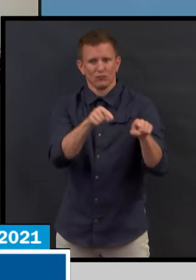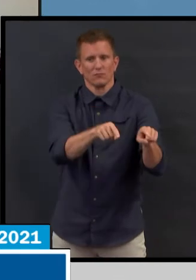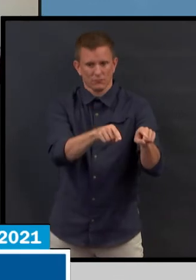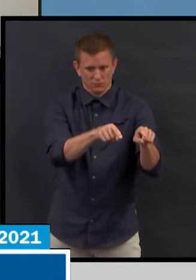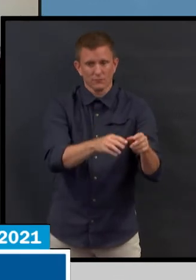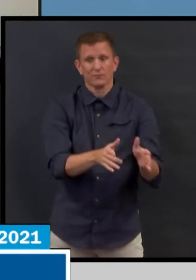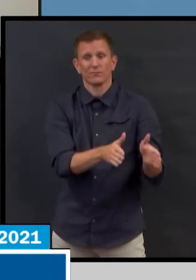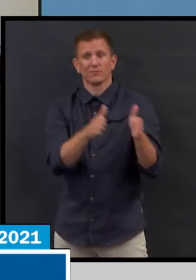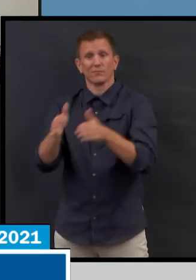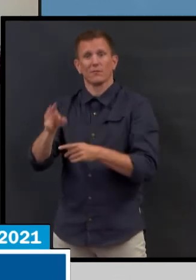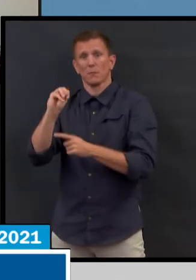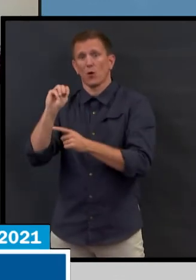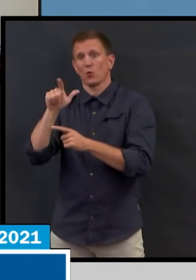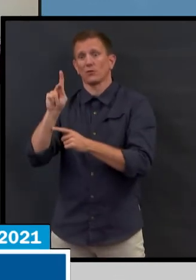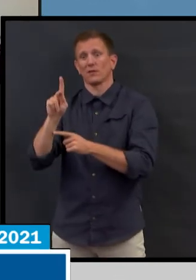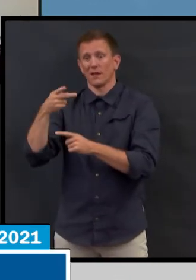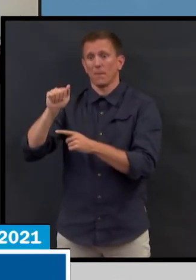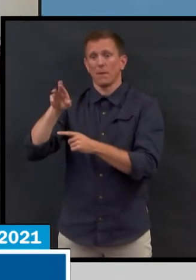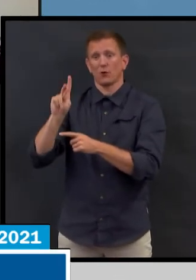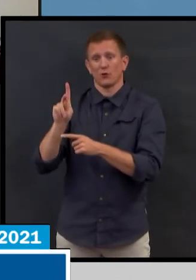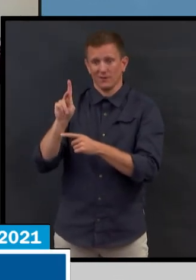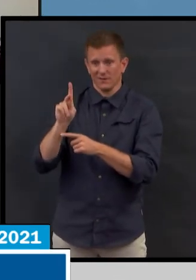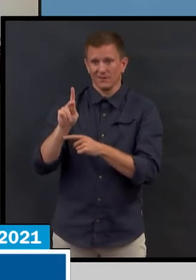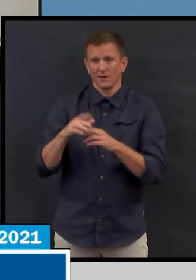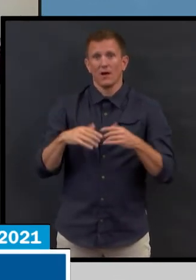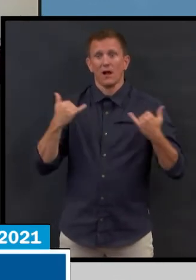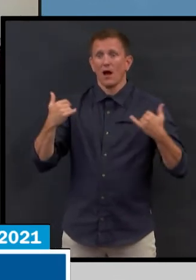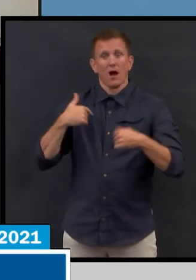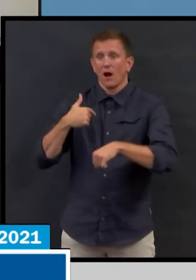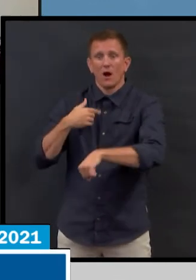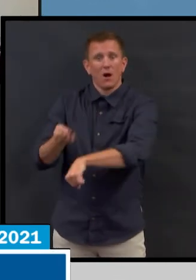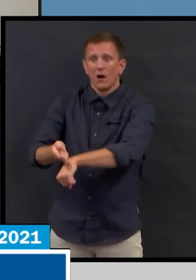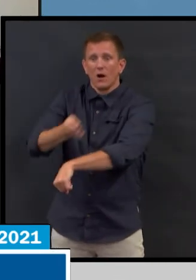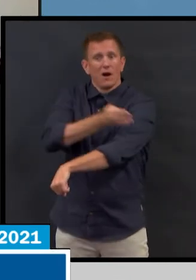the perimeter sidewalks are complete and more sidewalk improvements are coming